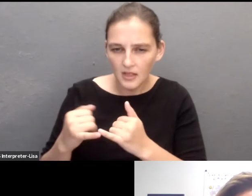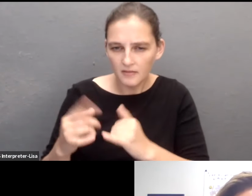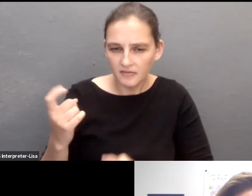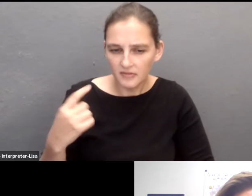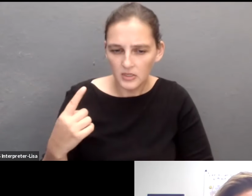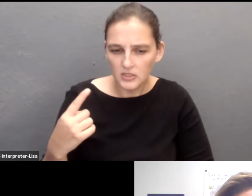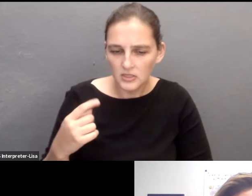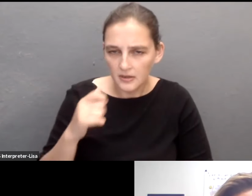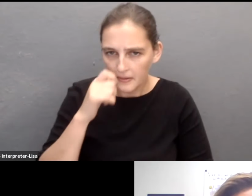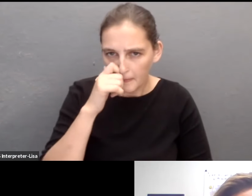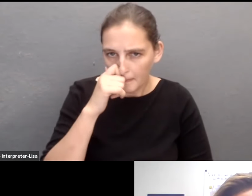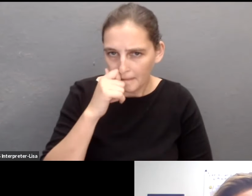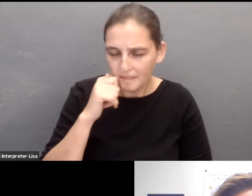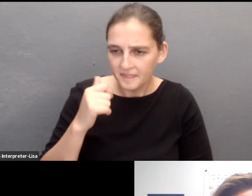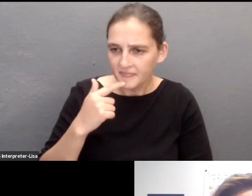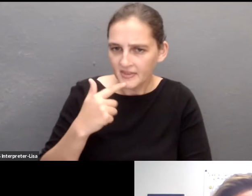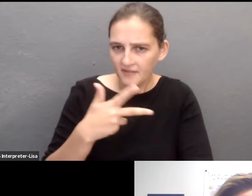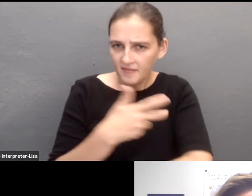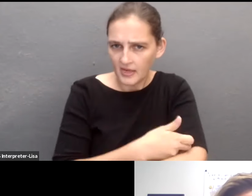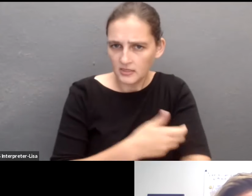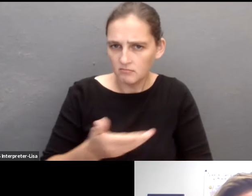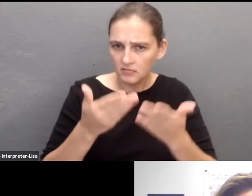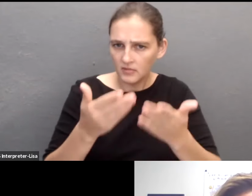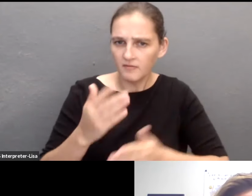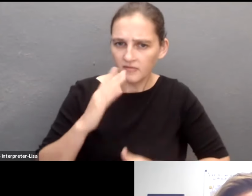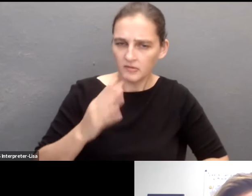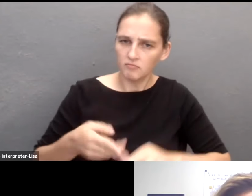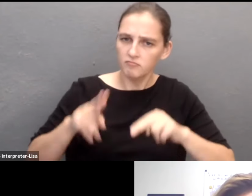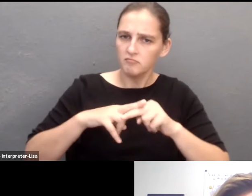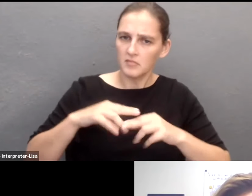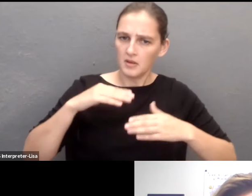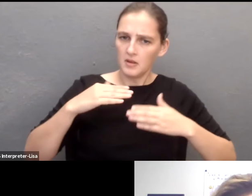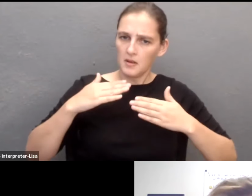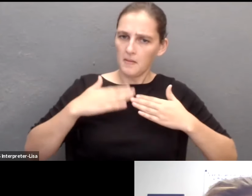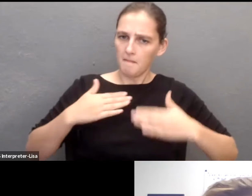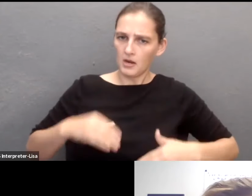vaccine is recommended to enhance the body's developed immunity, but there's a possibility